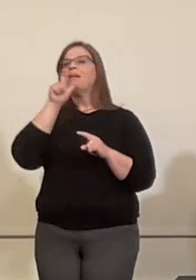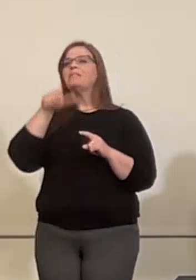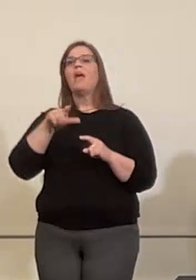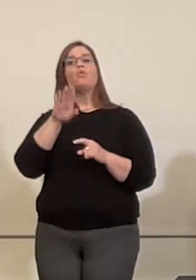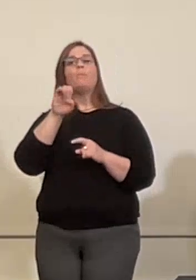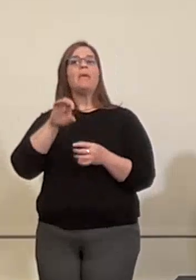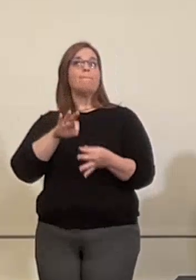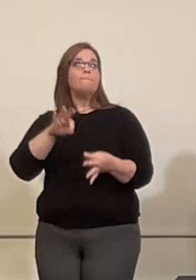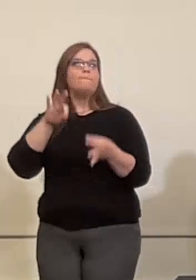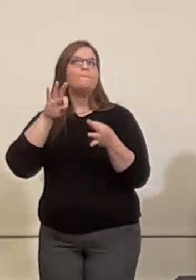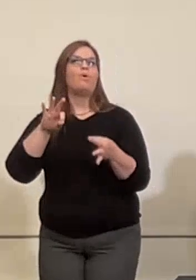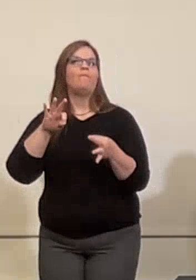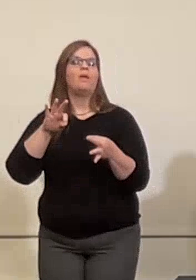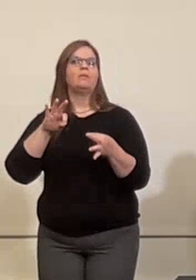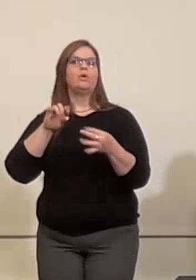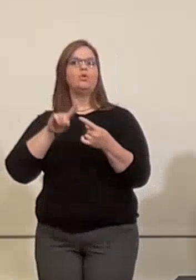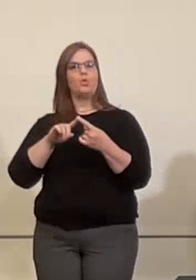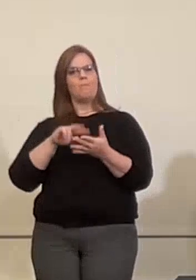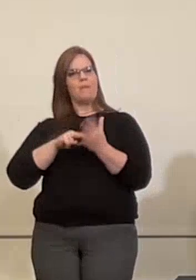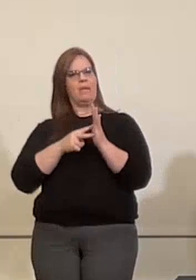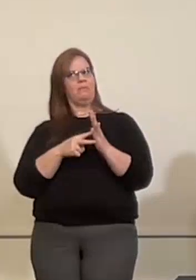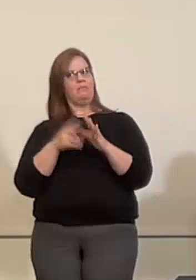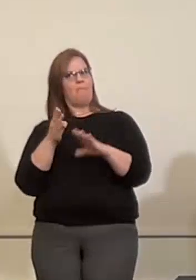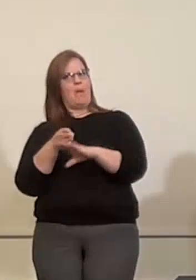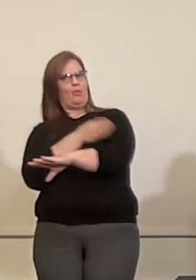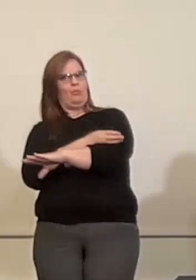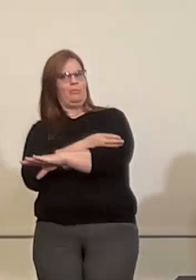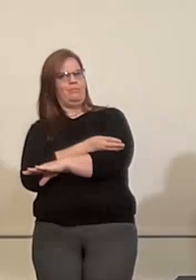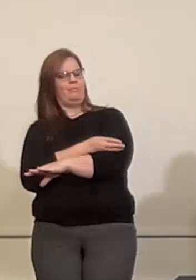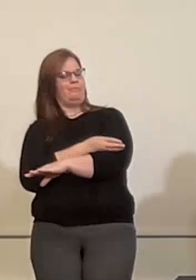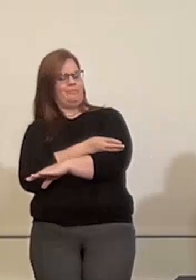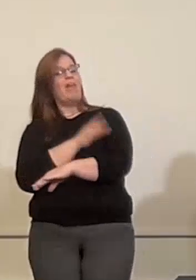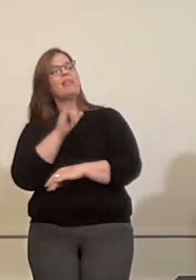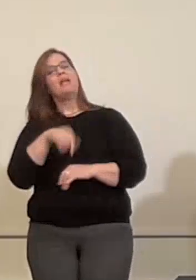And that's what I love about it, is it really allows me to do